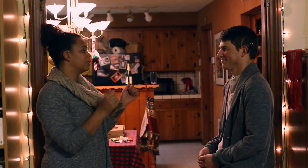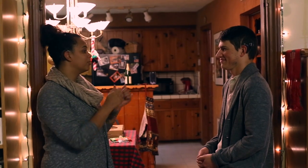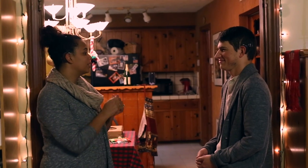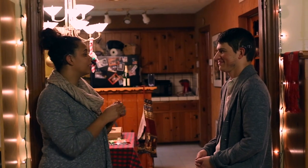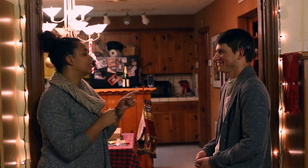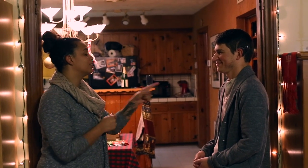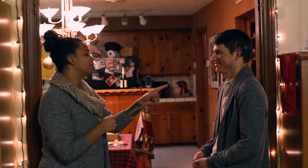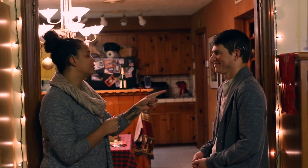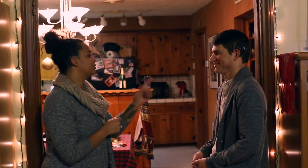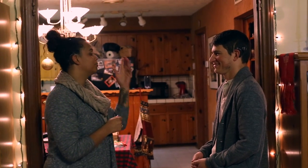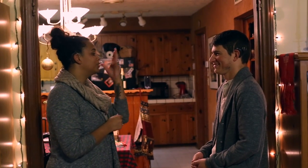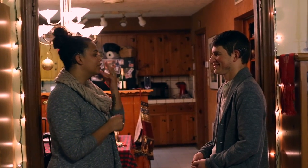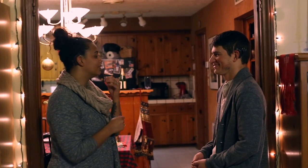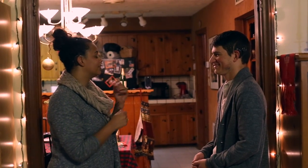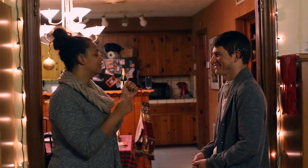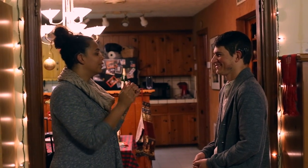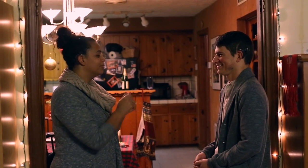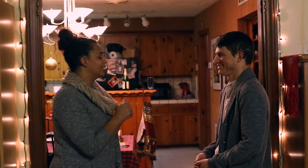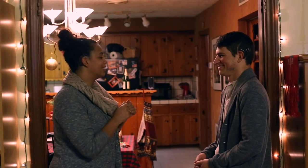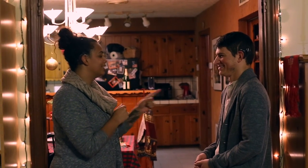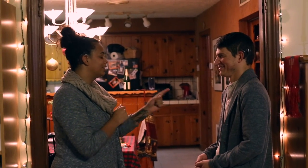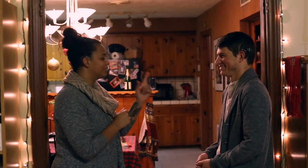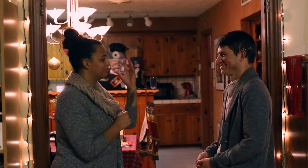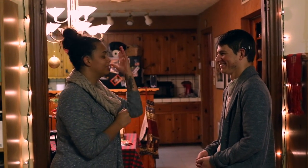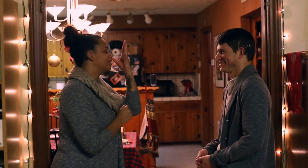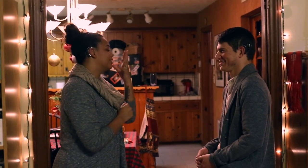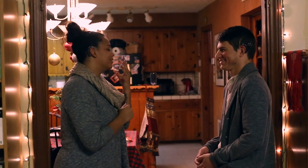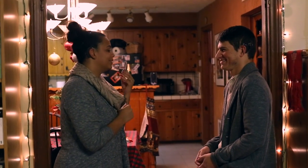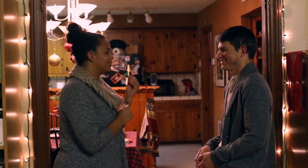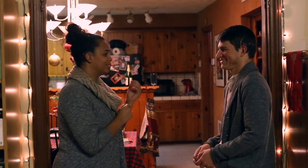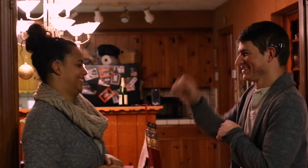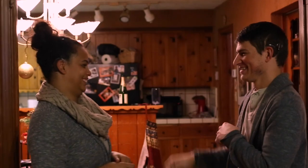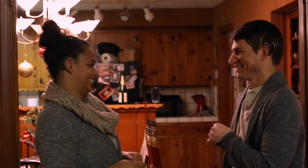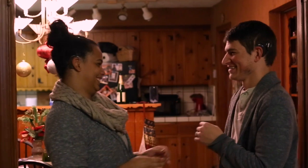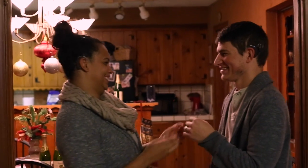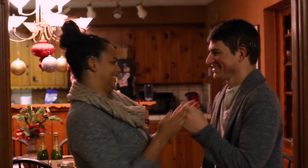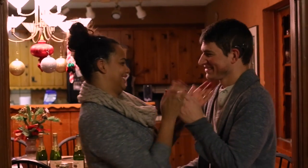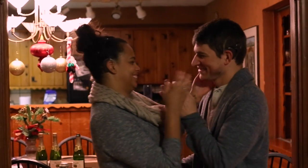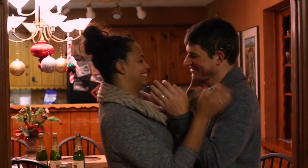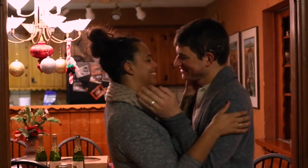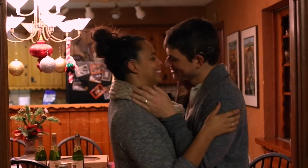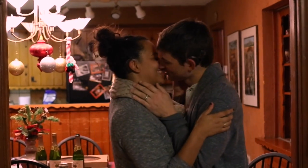With you, shawty with you.